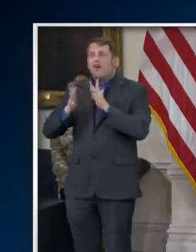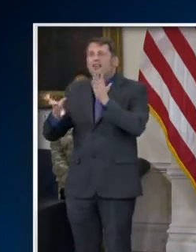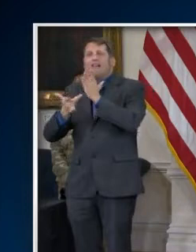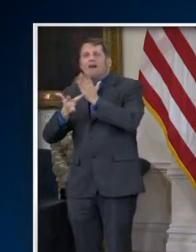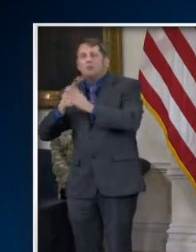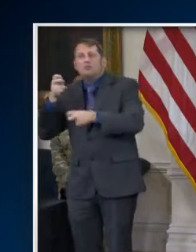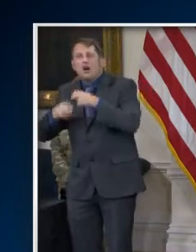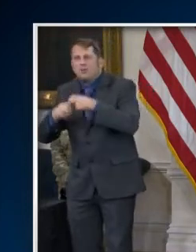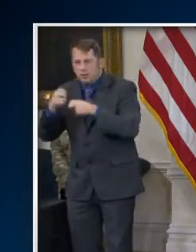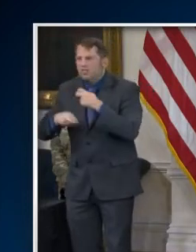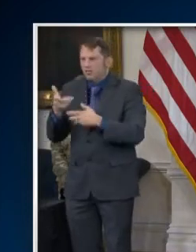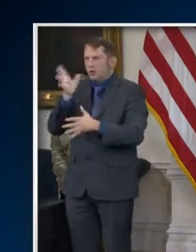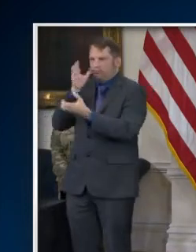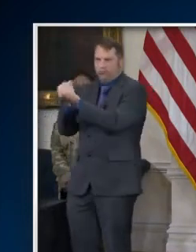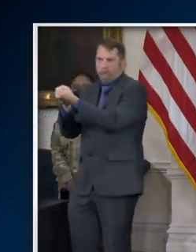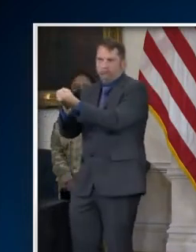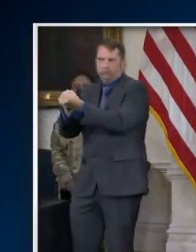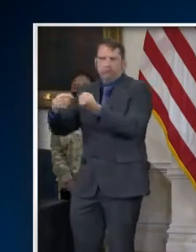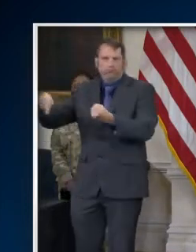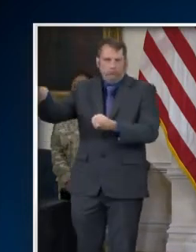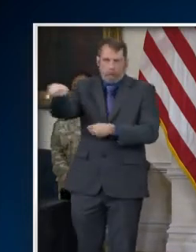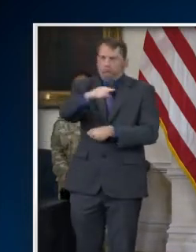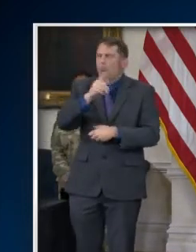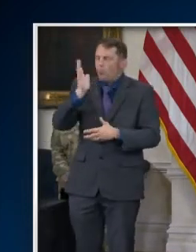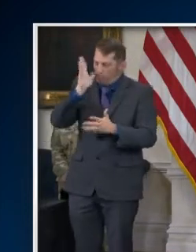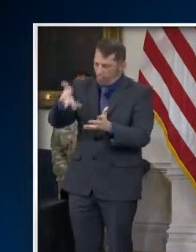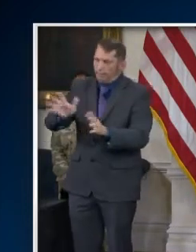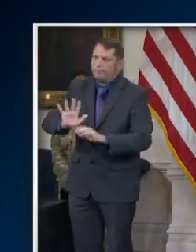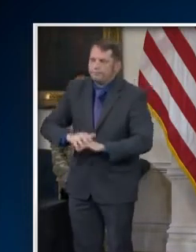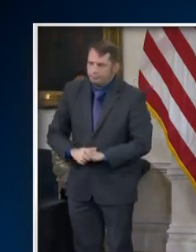VACCINE, IF YOU ARE HOMEBOUND, YOU NEED TRANSPORTATION, OR